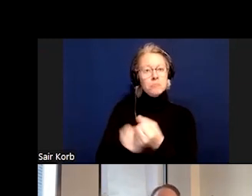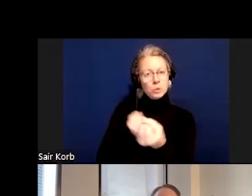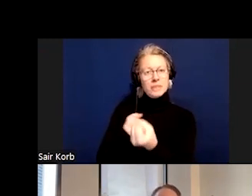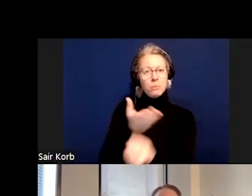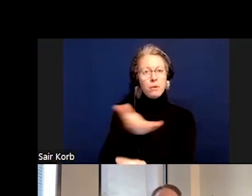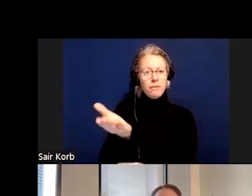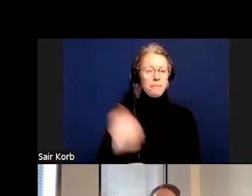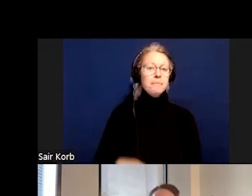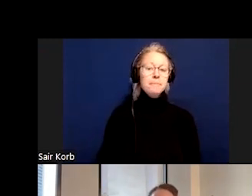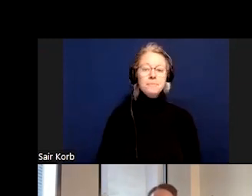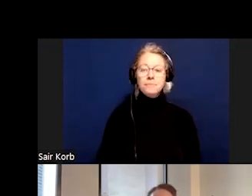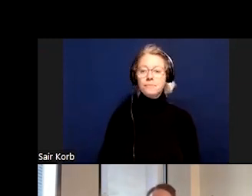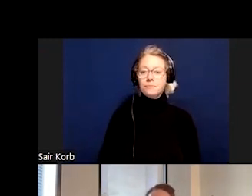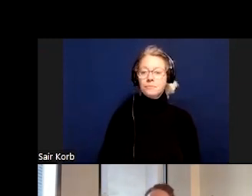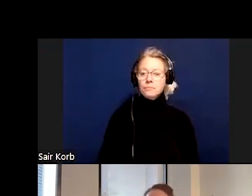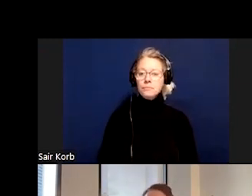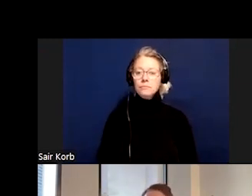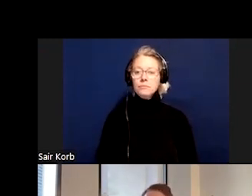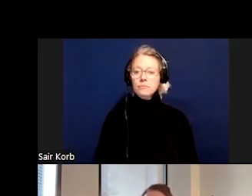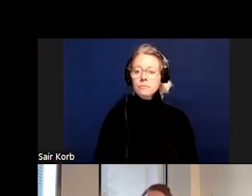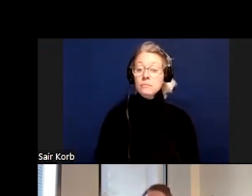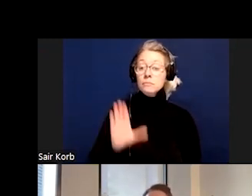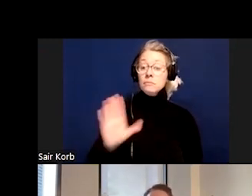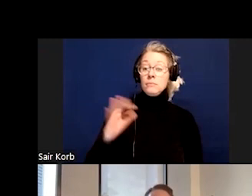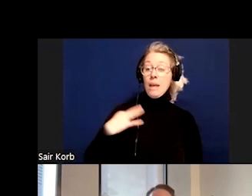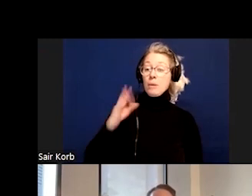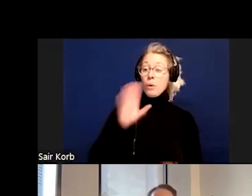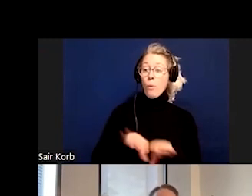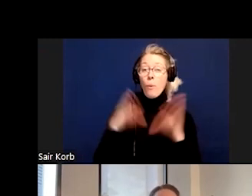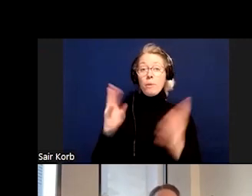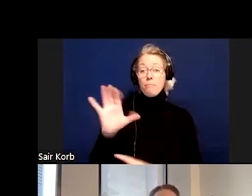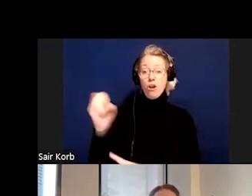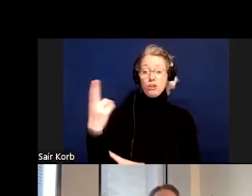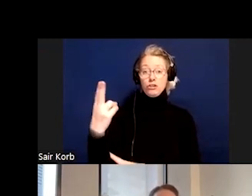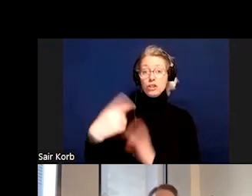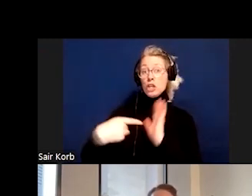Applications to the program open in March with a deadline of May 10th. Applications